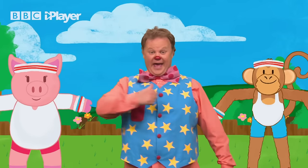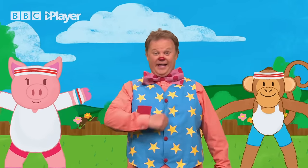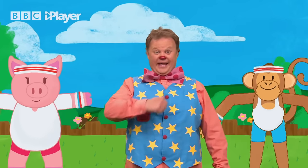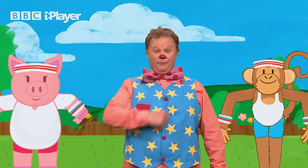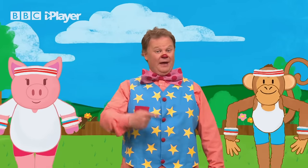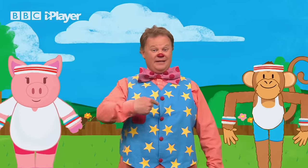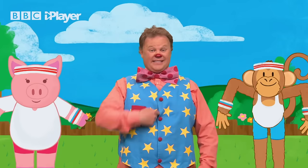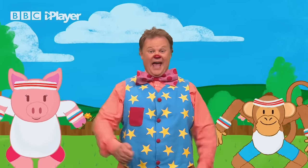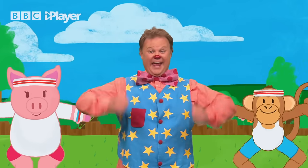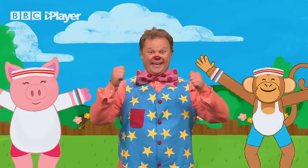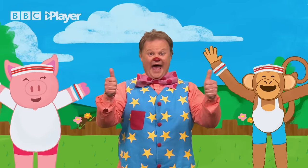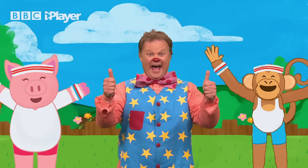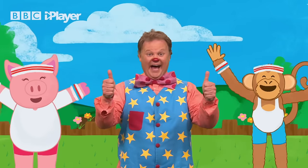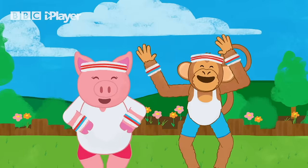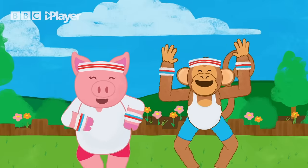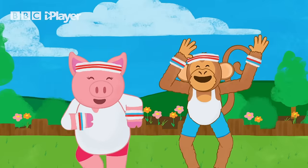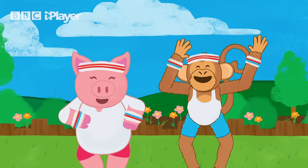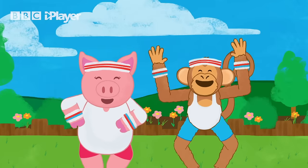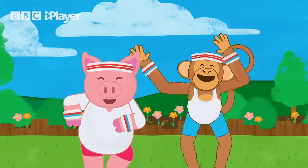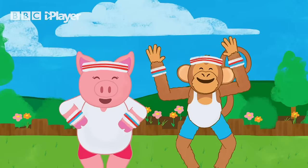healthy we will stay yeah